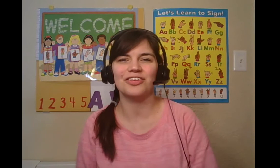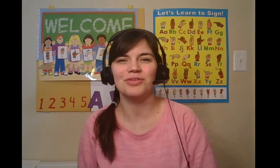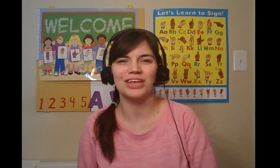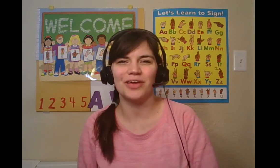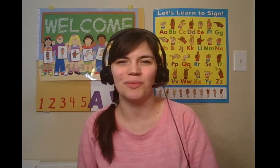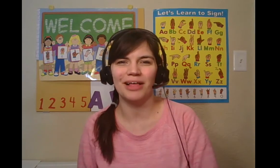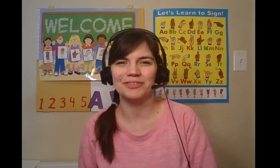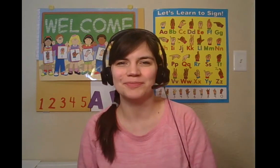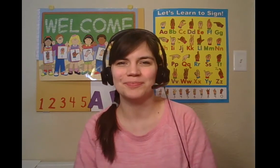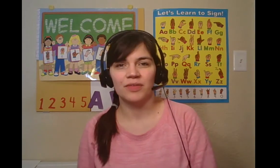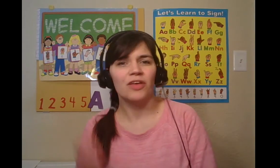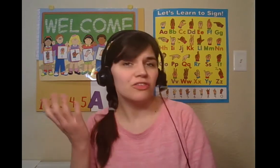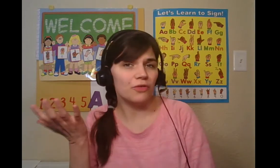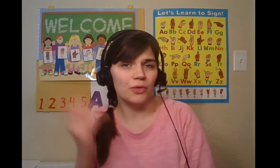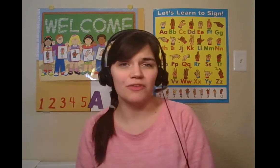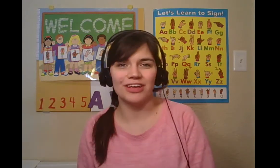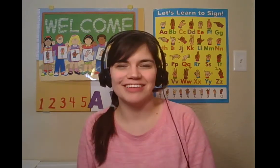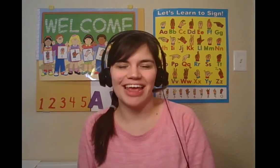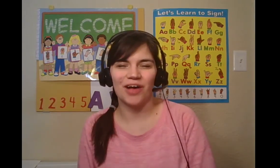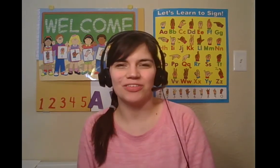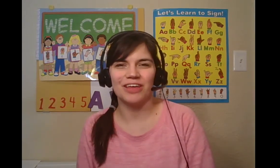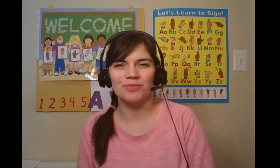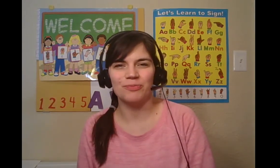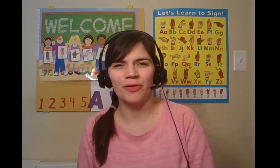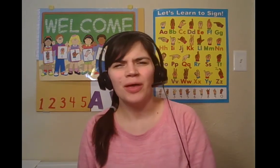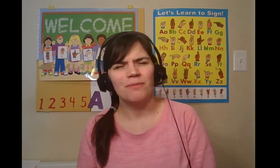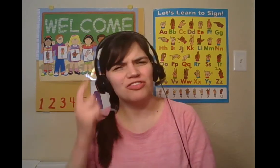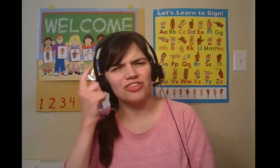communicate well. So if you ever get to hang out with deaf people, make sure that